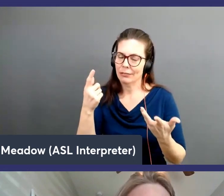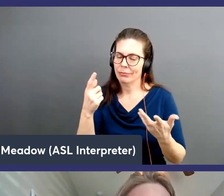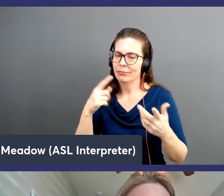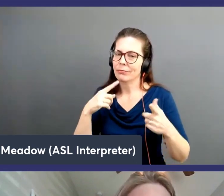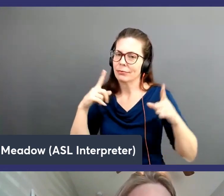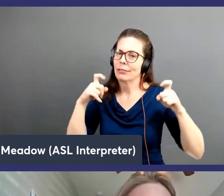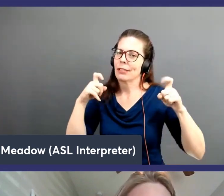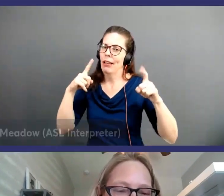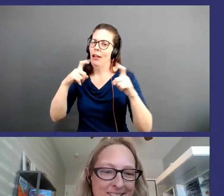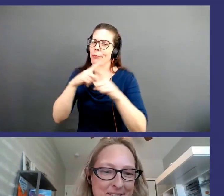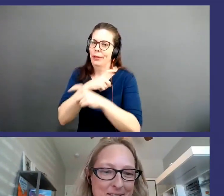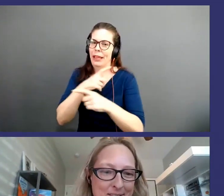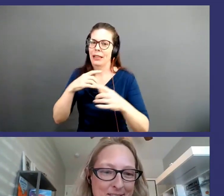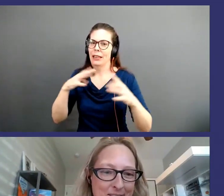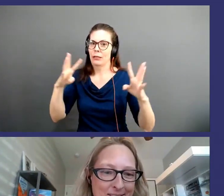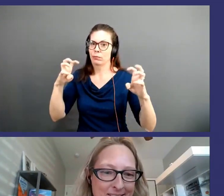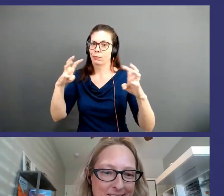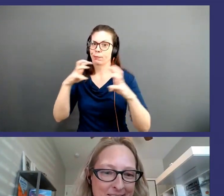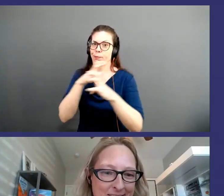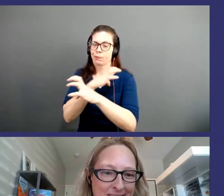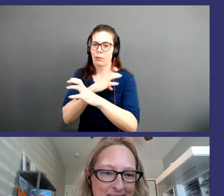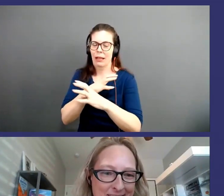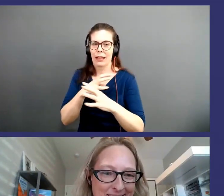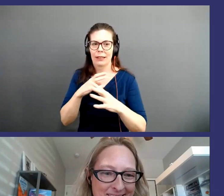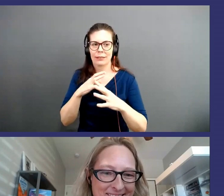It's a very challenging field.